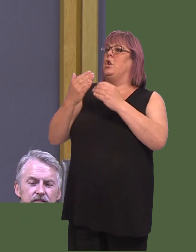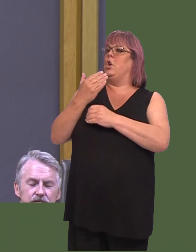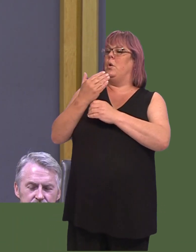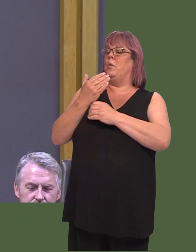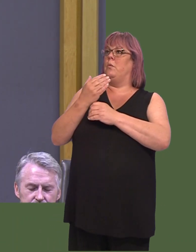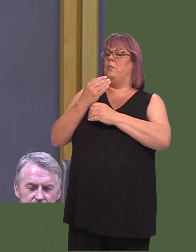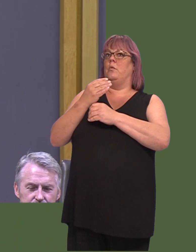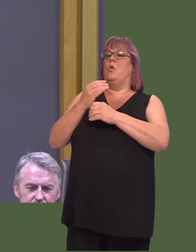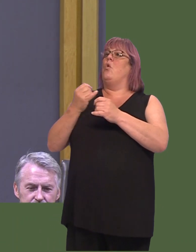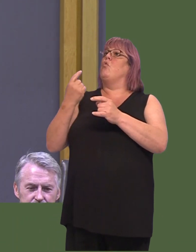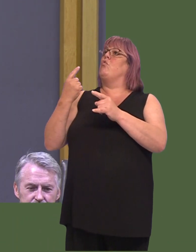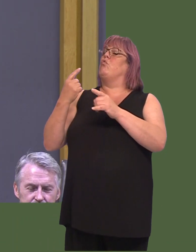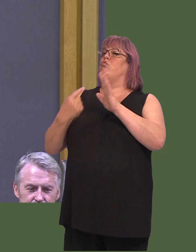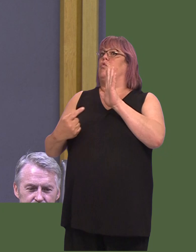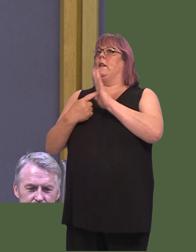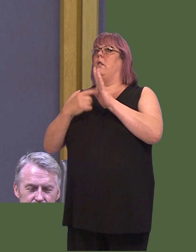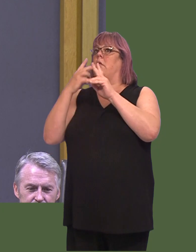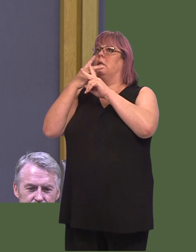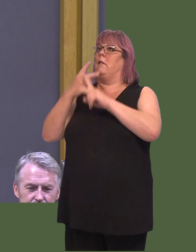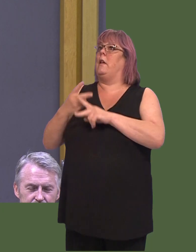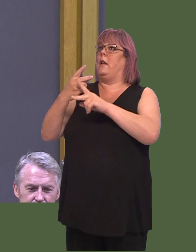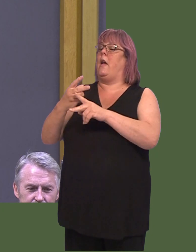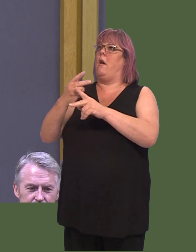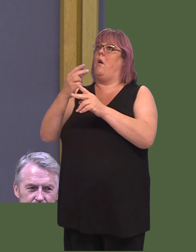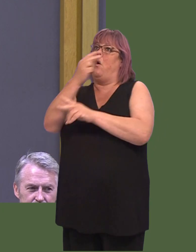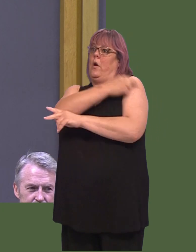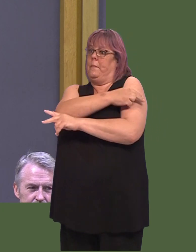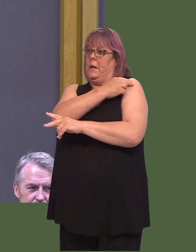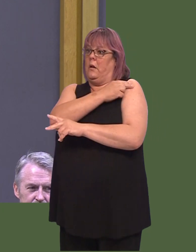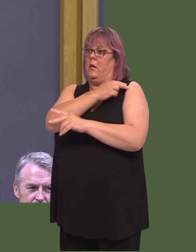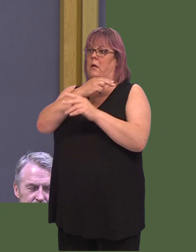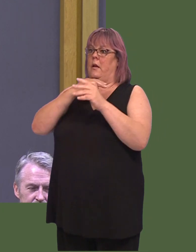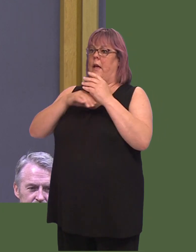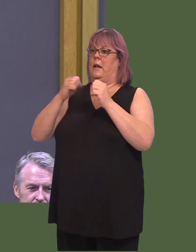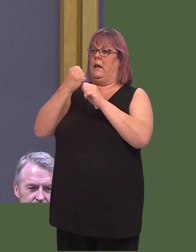care hospital, the Grange, near Cwmbran will be accessible by public transport for all